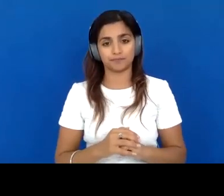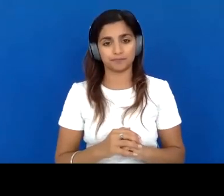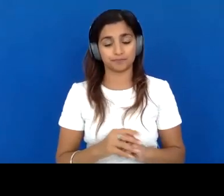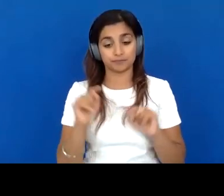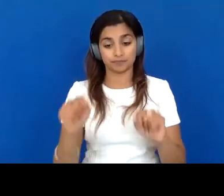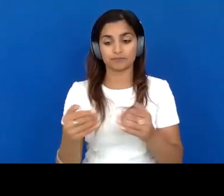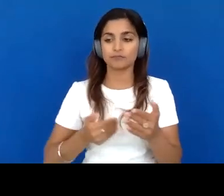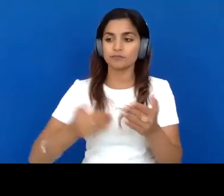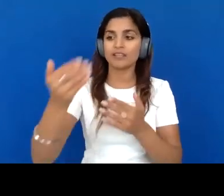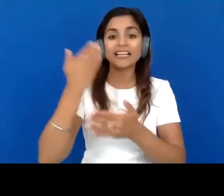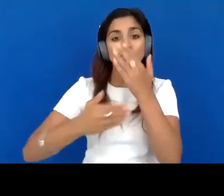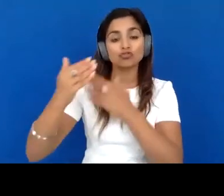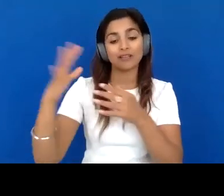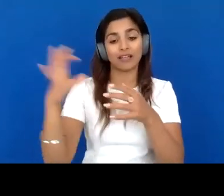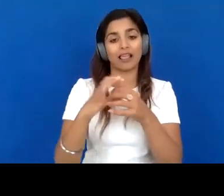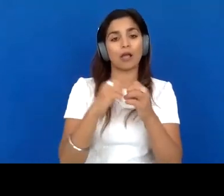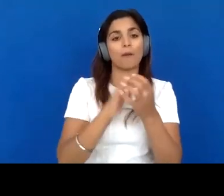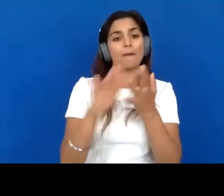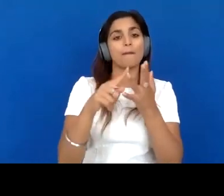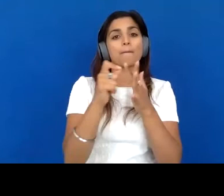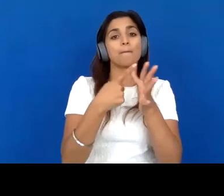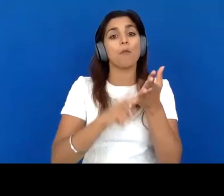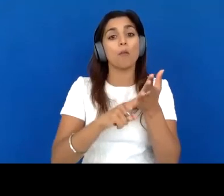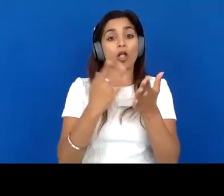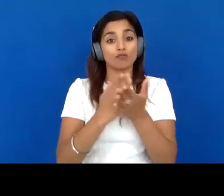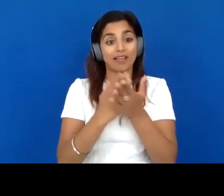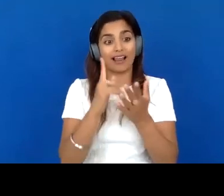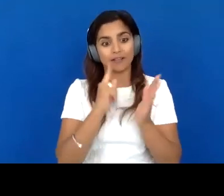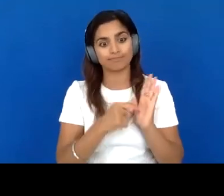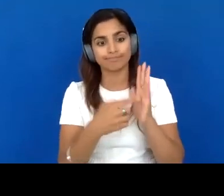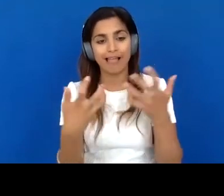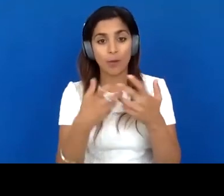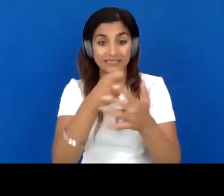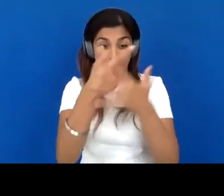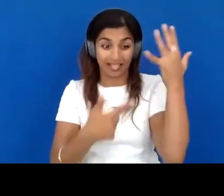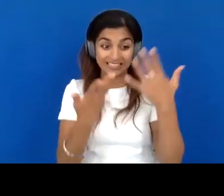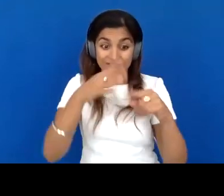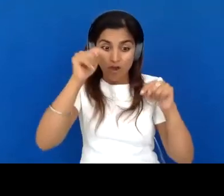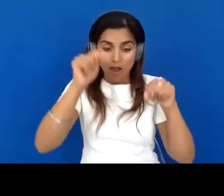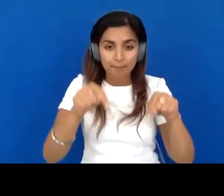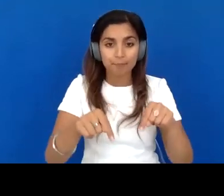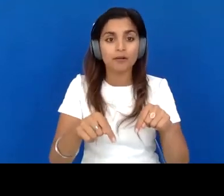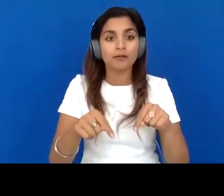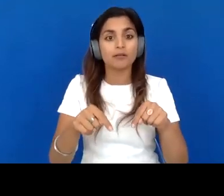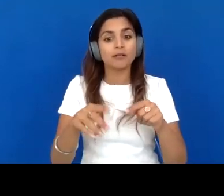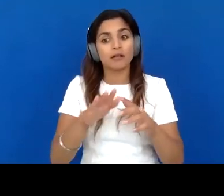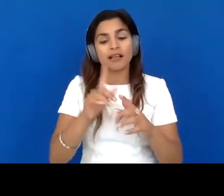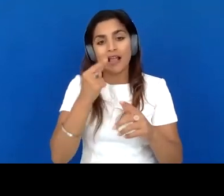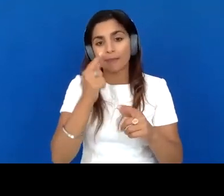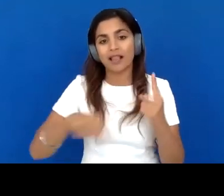our disability is produced by transnational capitalism through the assumption that certain bodies are disposable in its service during initial